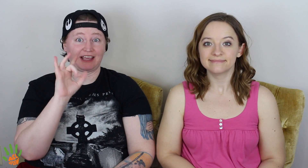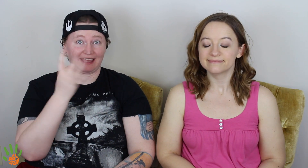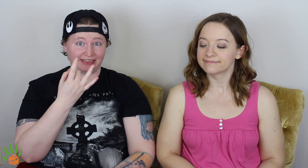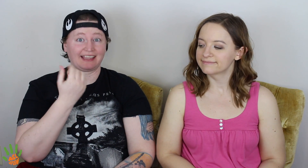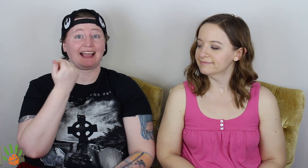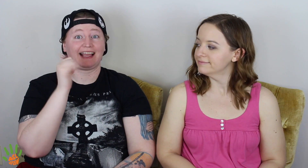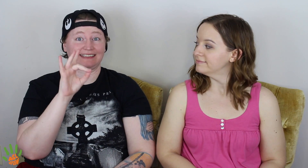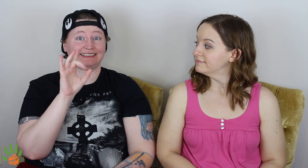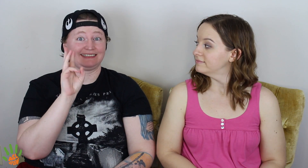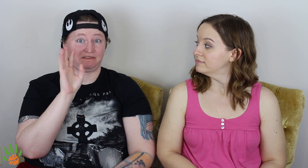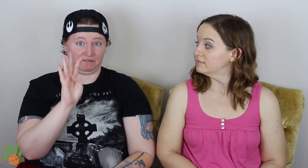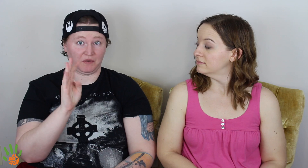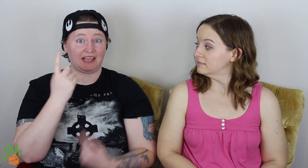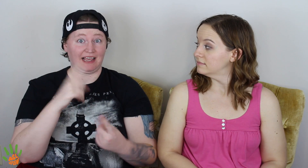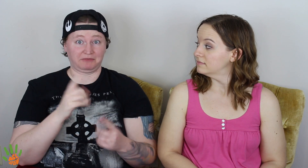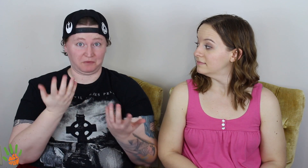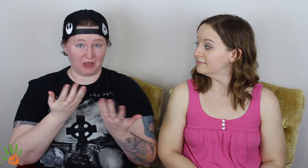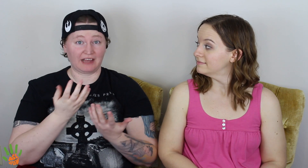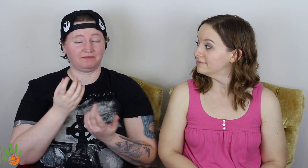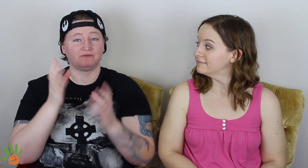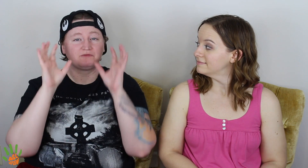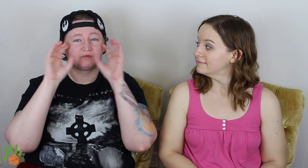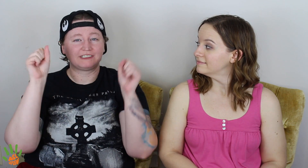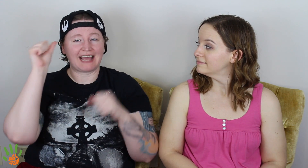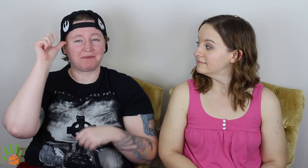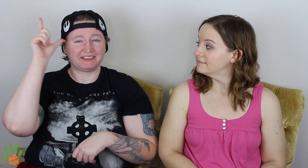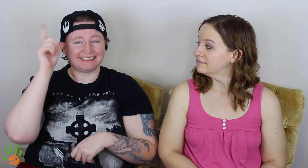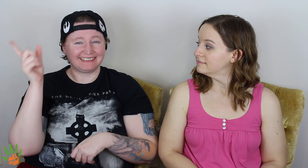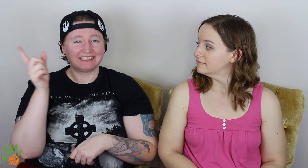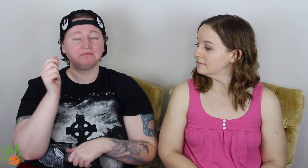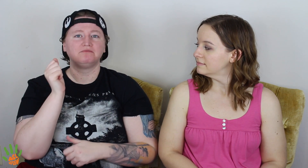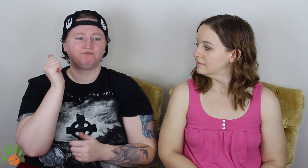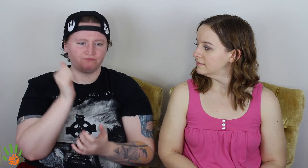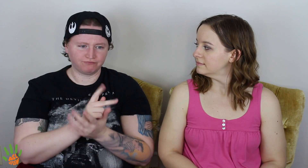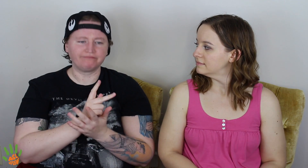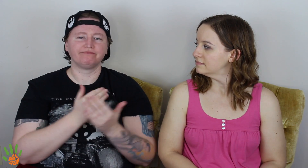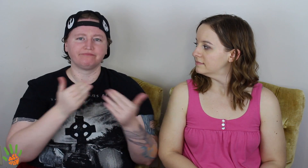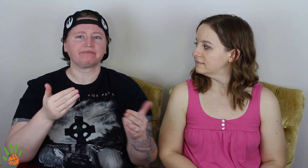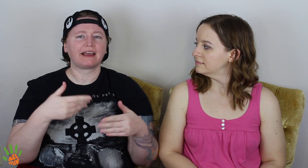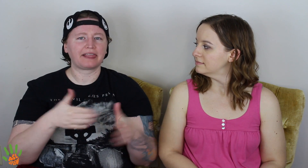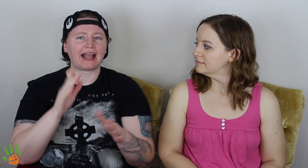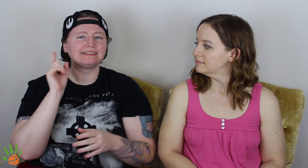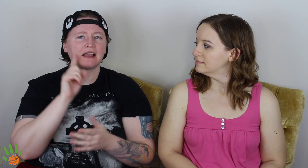April 8, 1864 President Abraham Lincoln approved